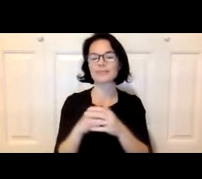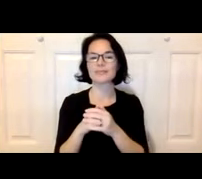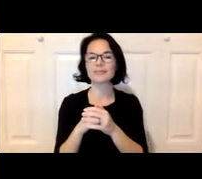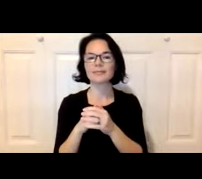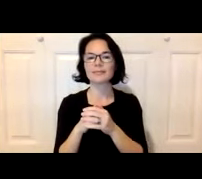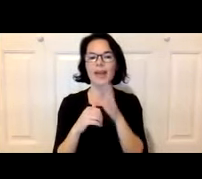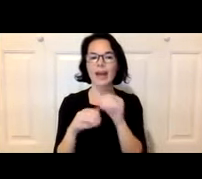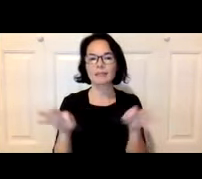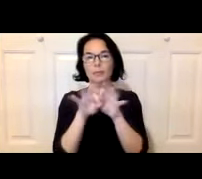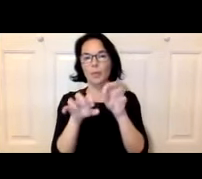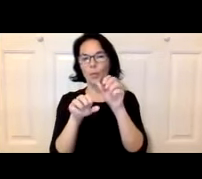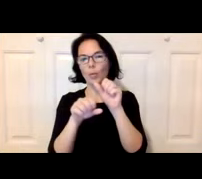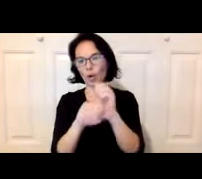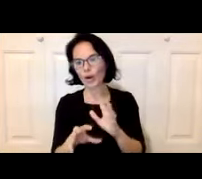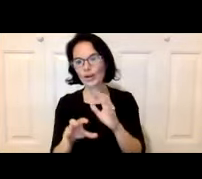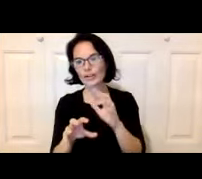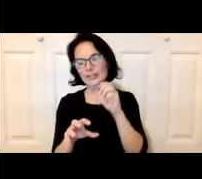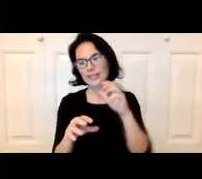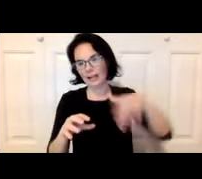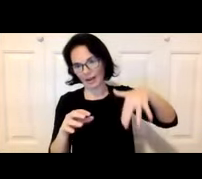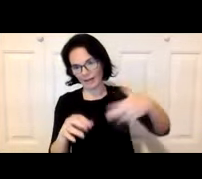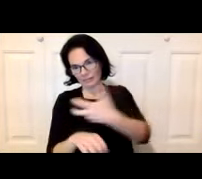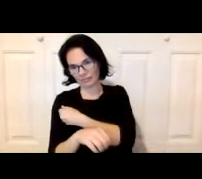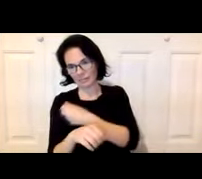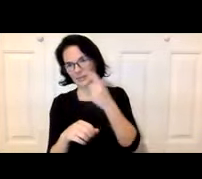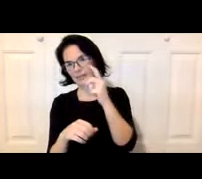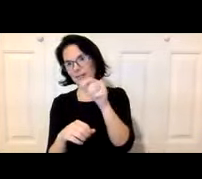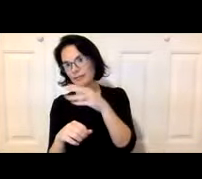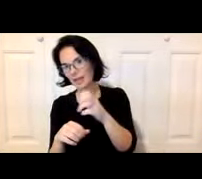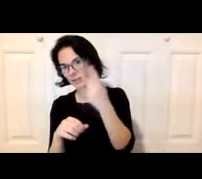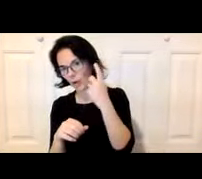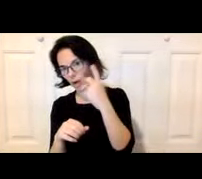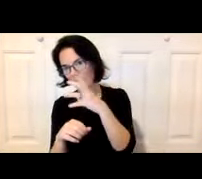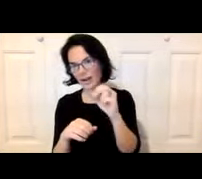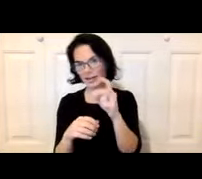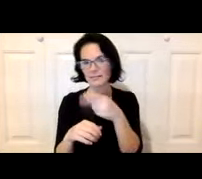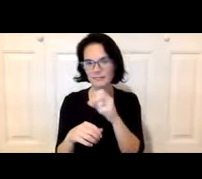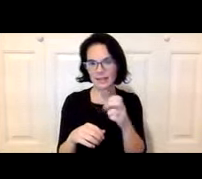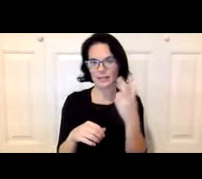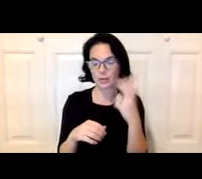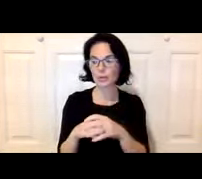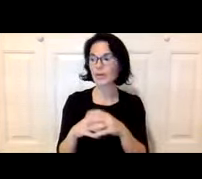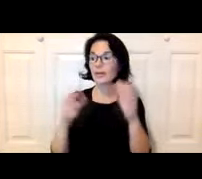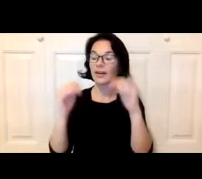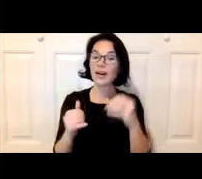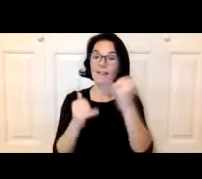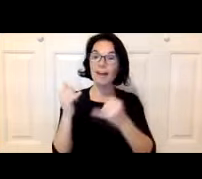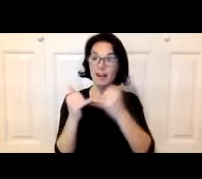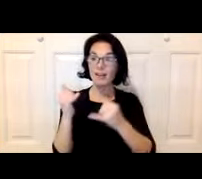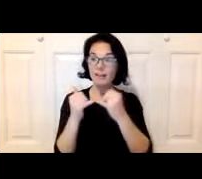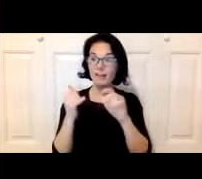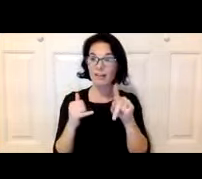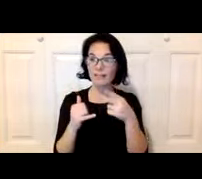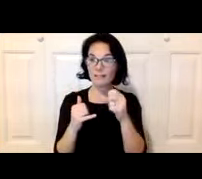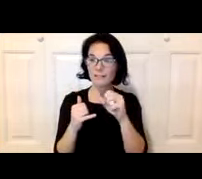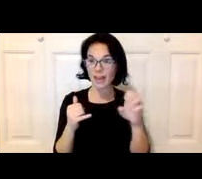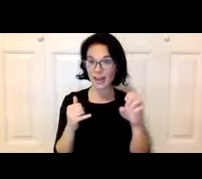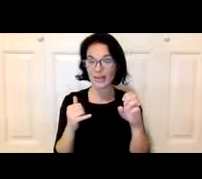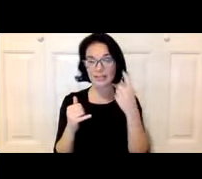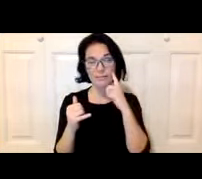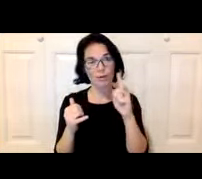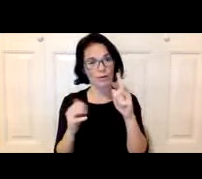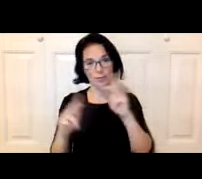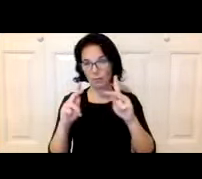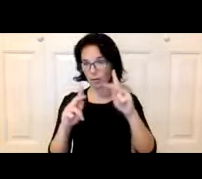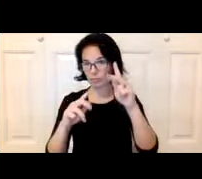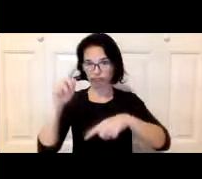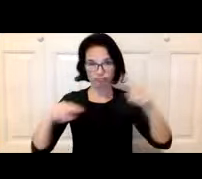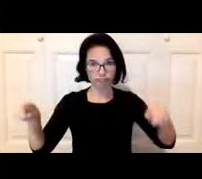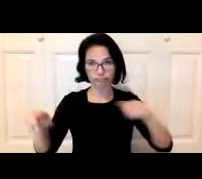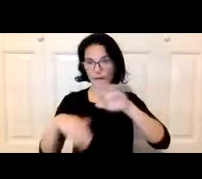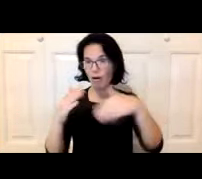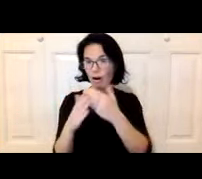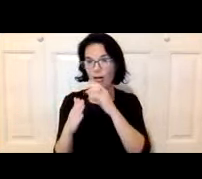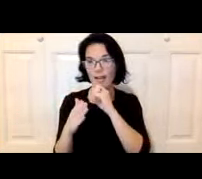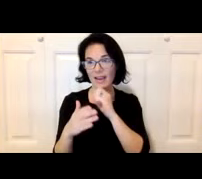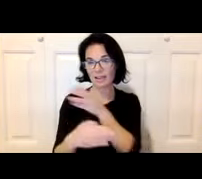The final phase will be for people of all ages who live in the US. The phases could be revised as the